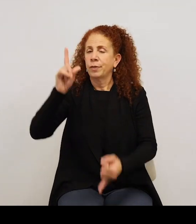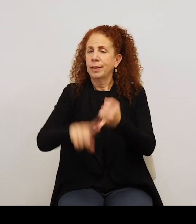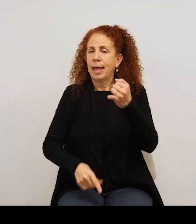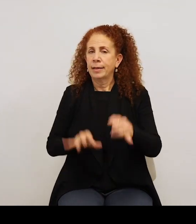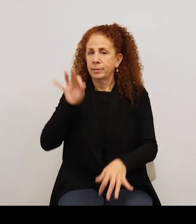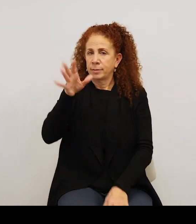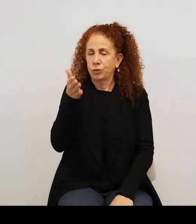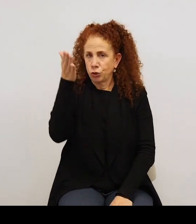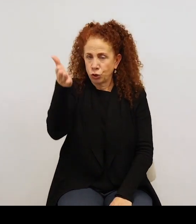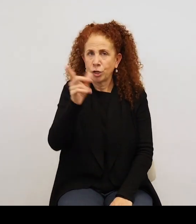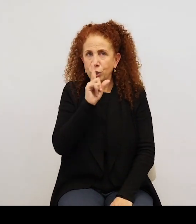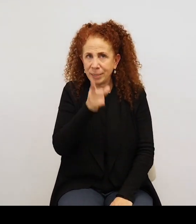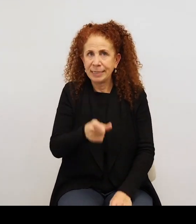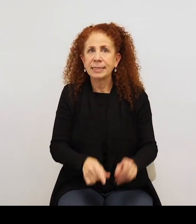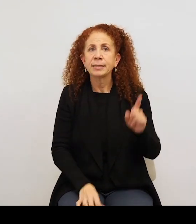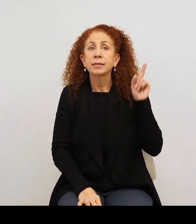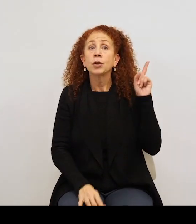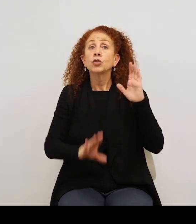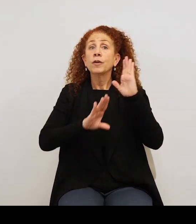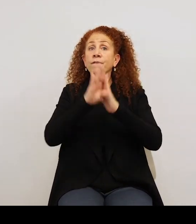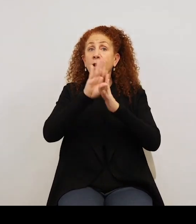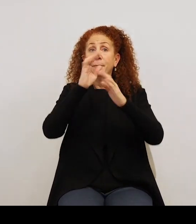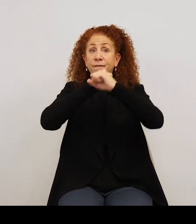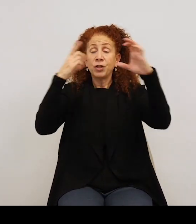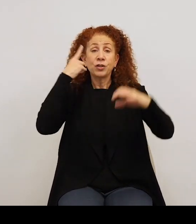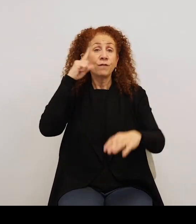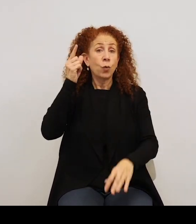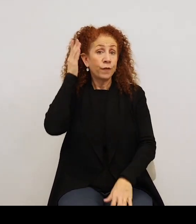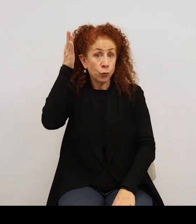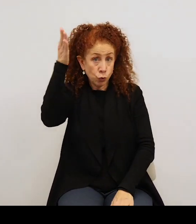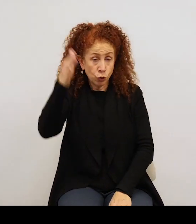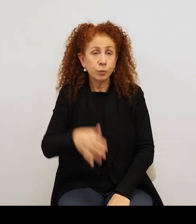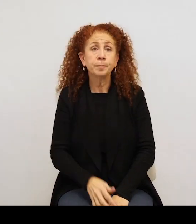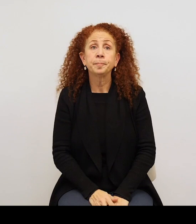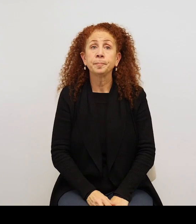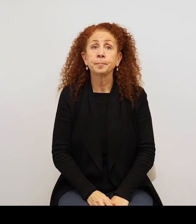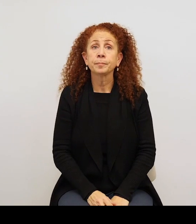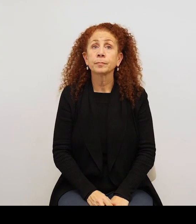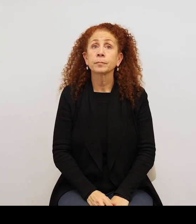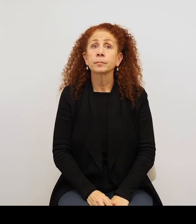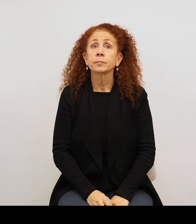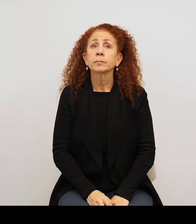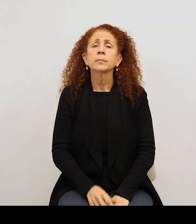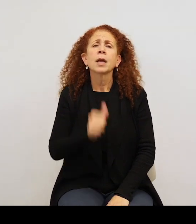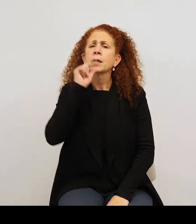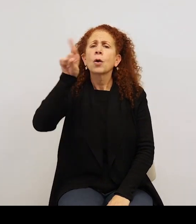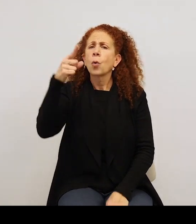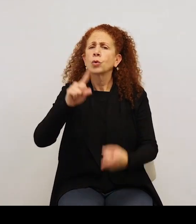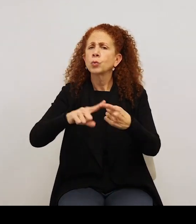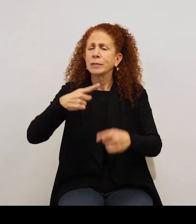then, is to develop a vision for the future, because this is not just to say--